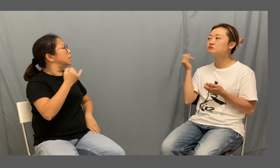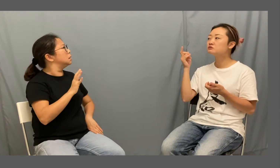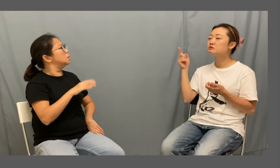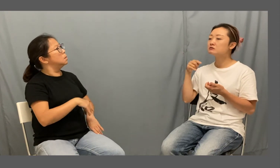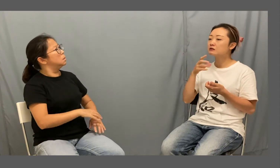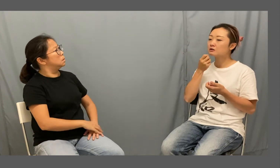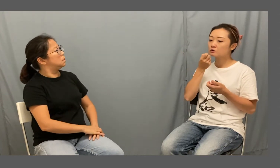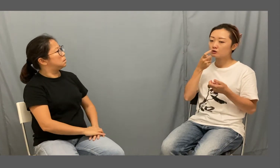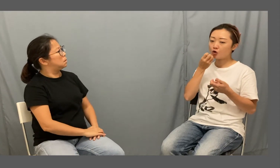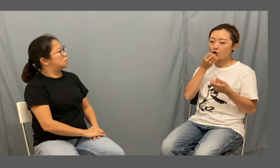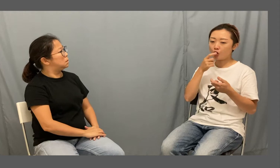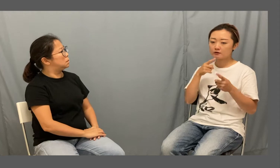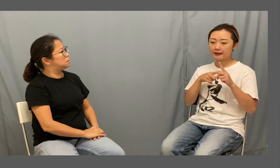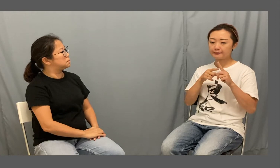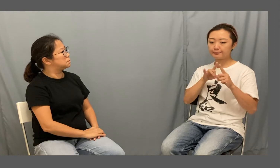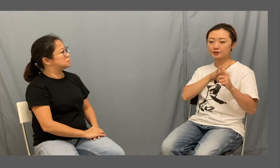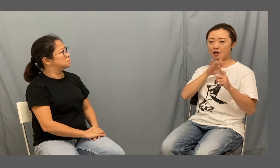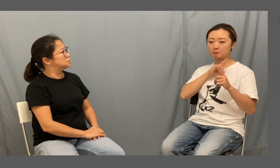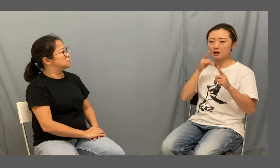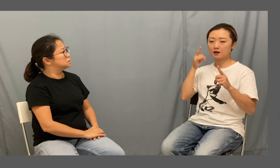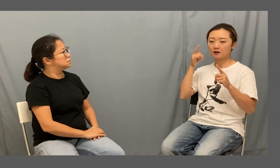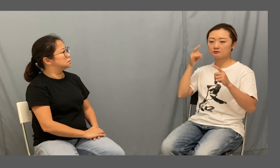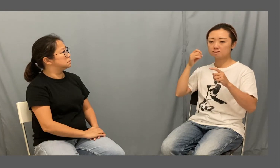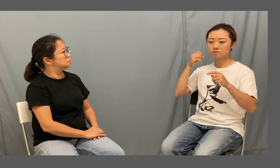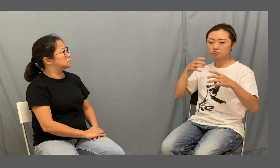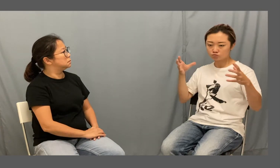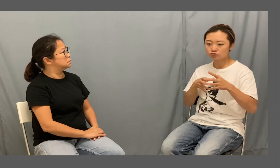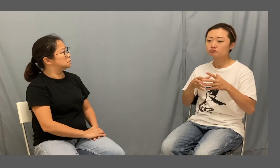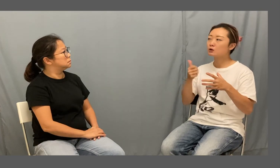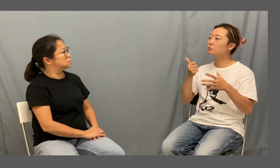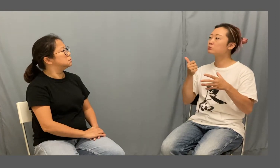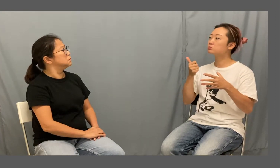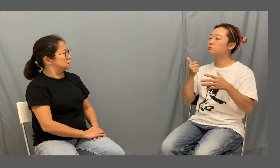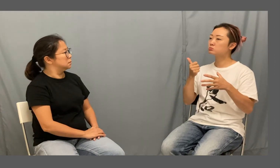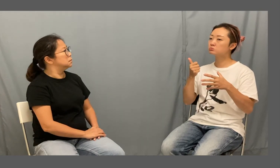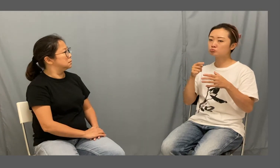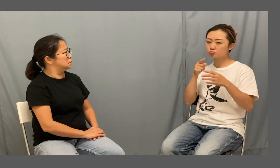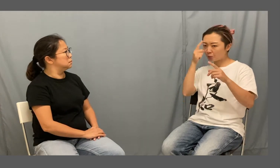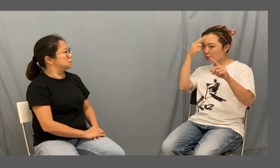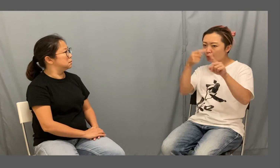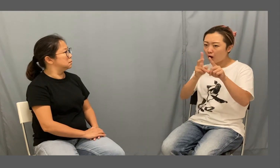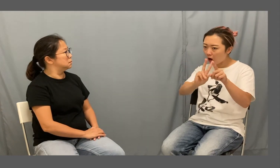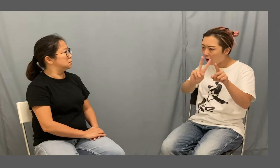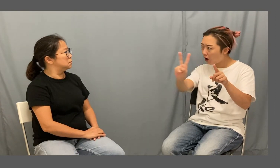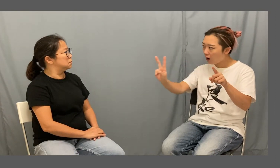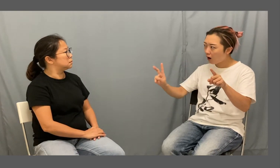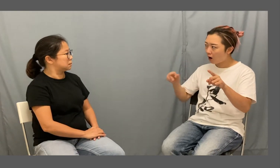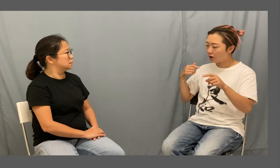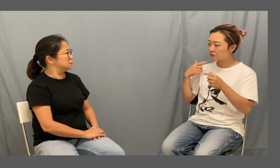Cat: Hong Kongers always unite Coz we have the same goals